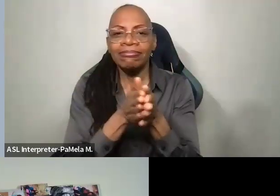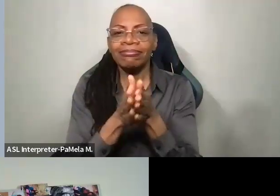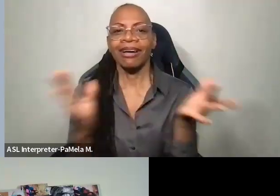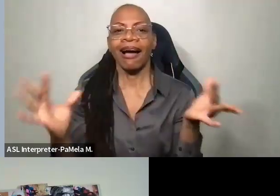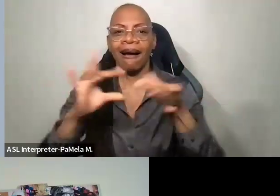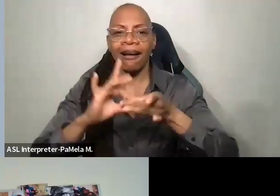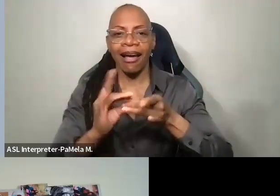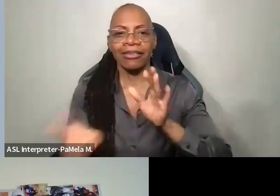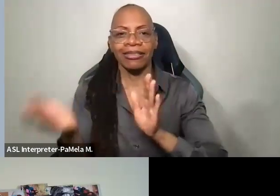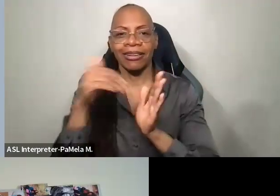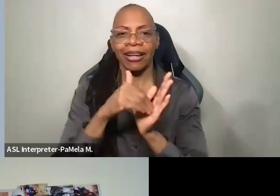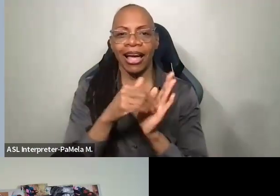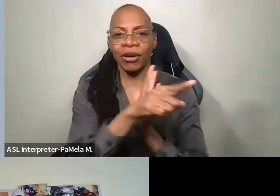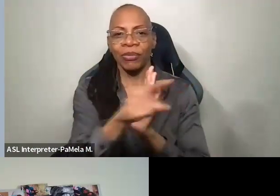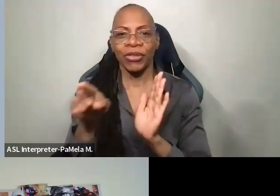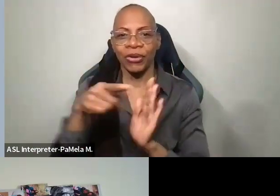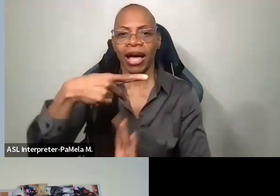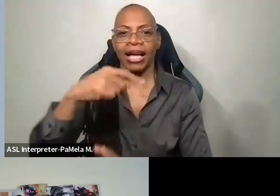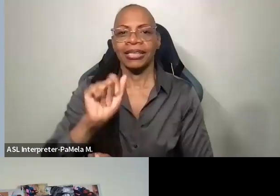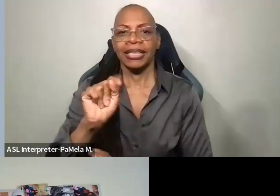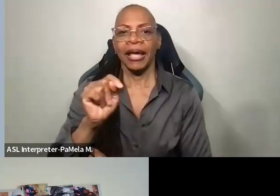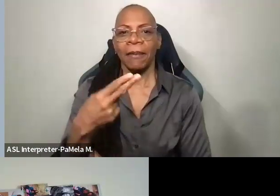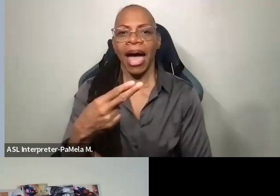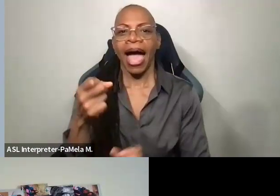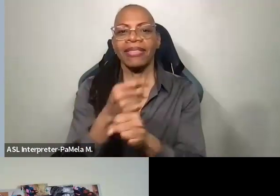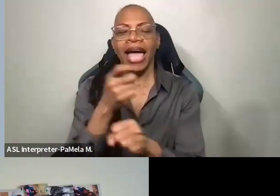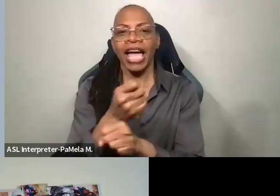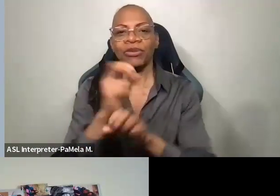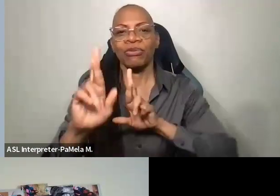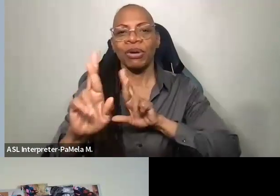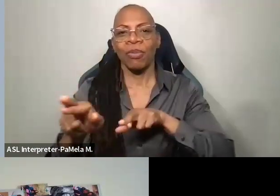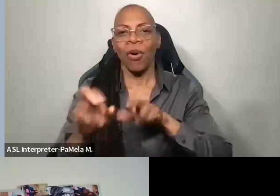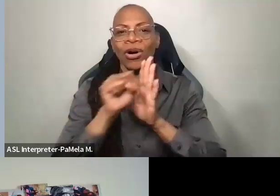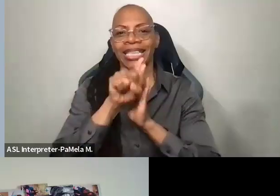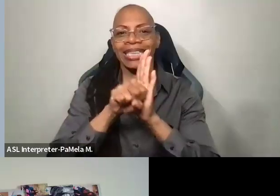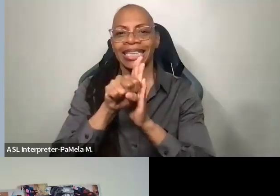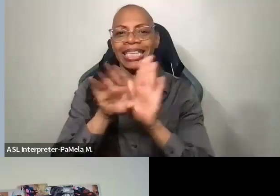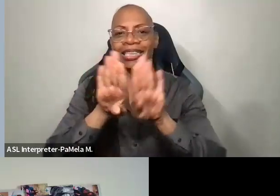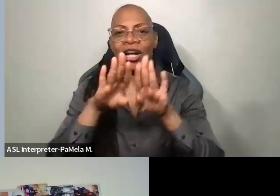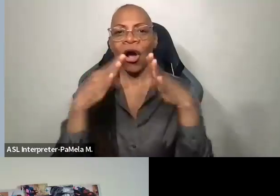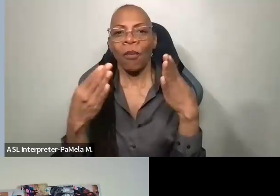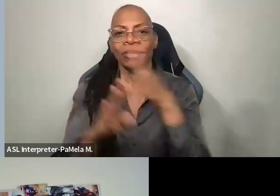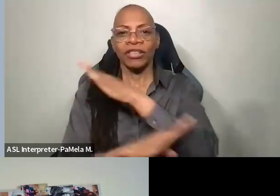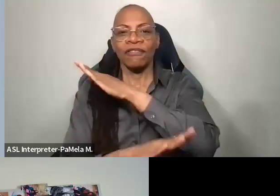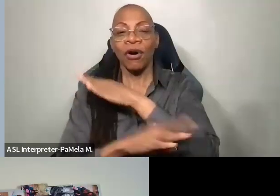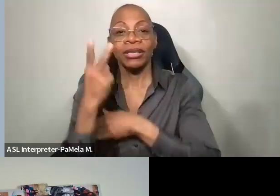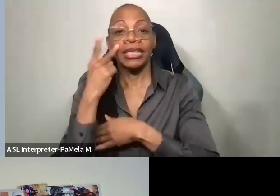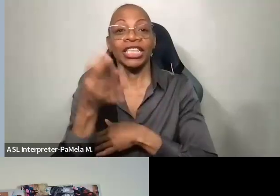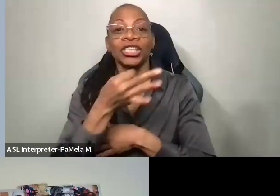as the PAF annual reporting season opens up this fall. We'll see you again soon. Thanks, everyone.